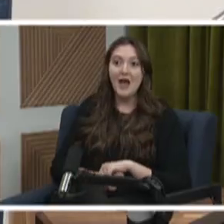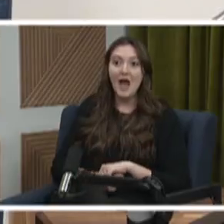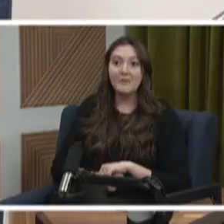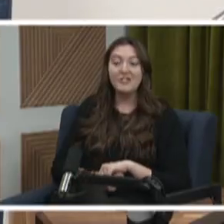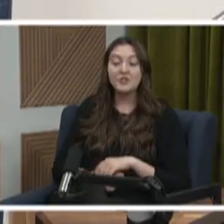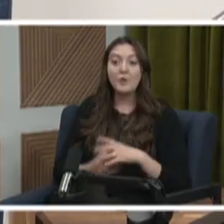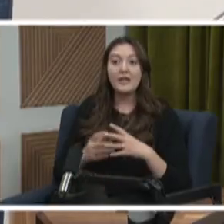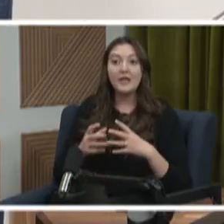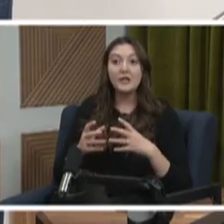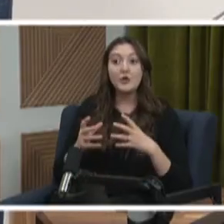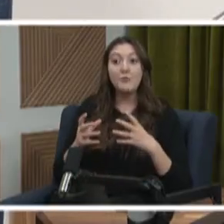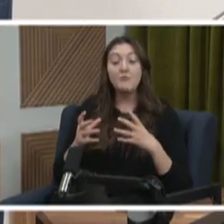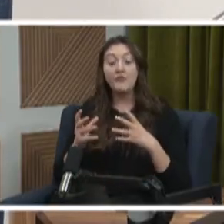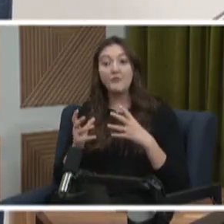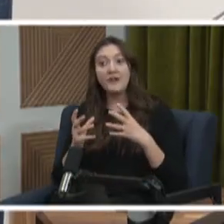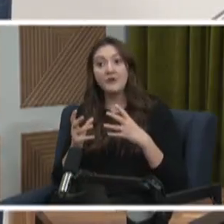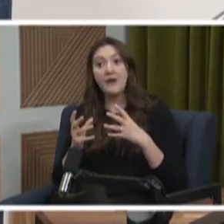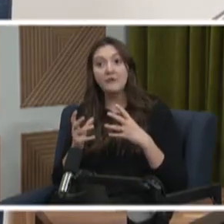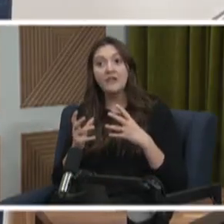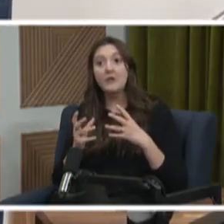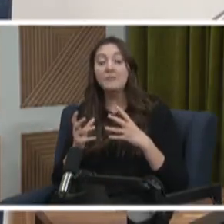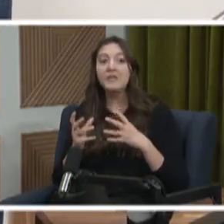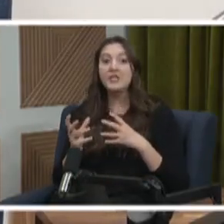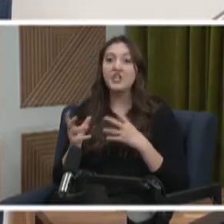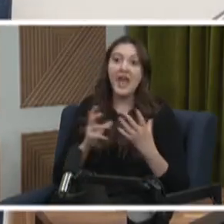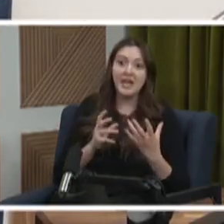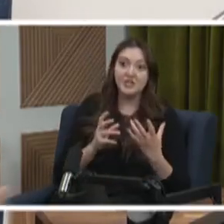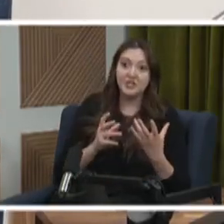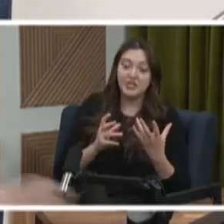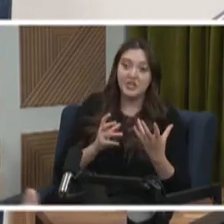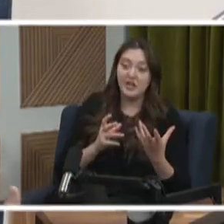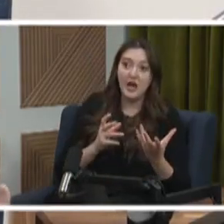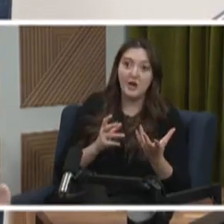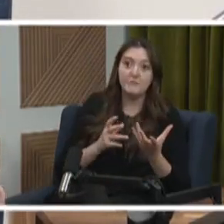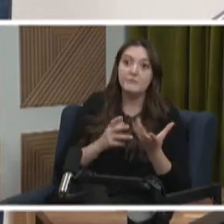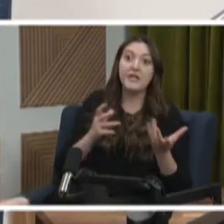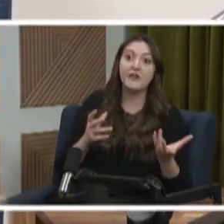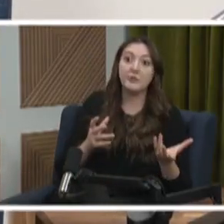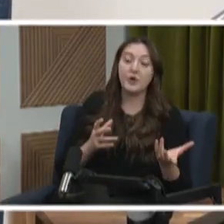I mean, just one, like, little movement of your mouth can completely change the meaning of the word.